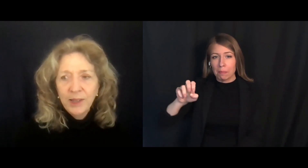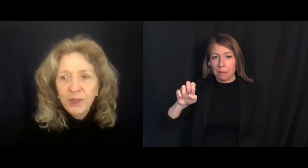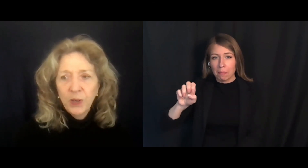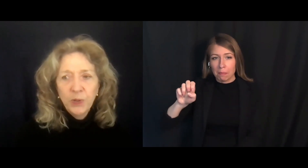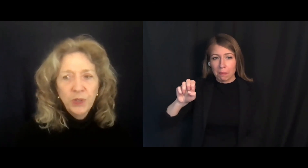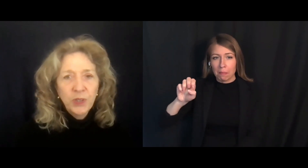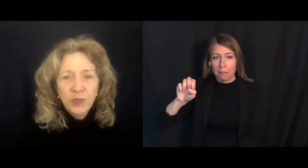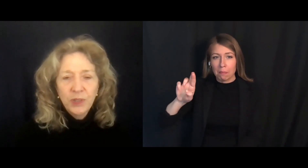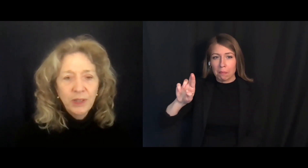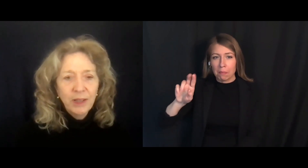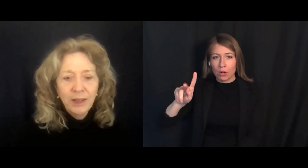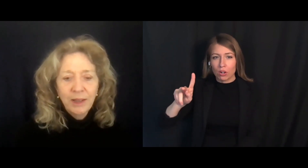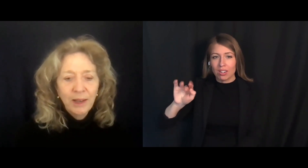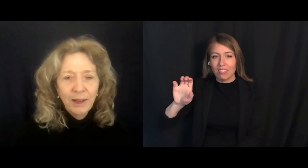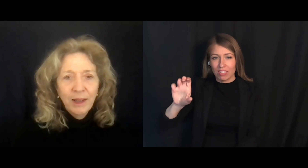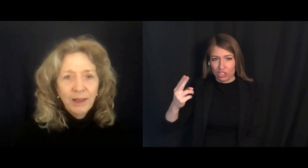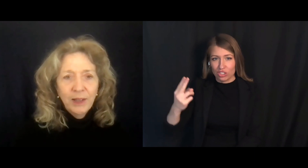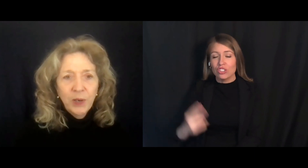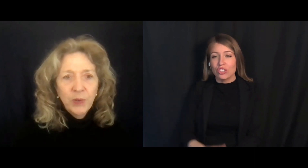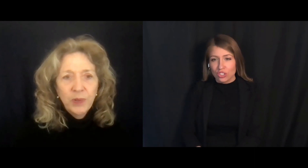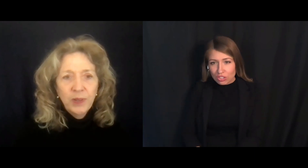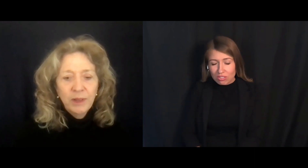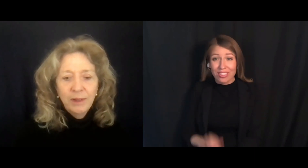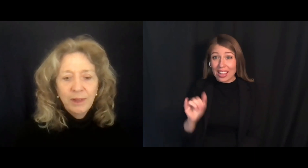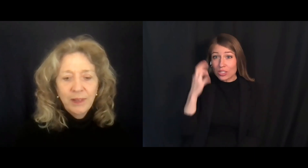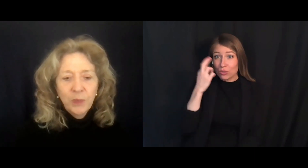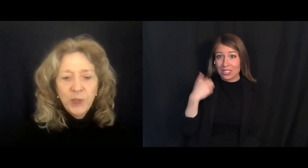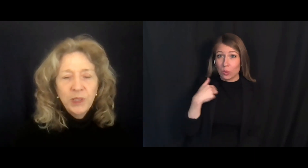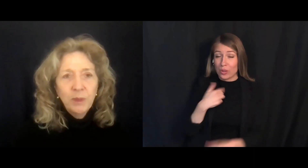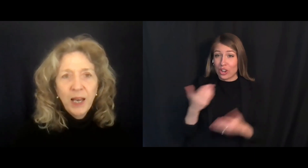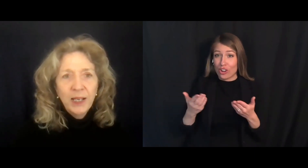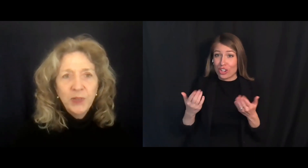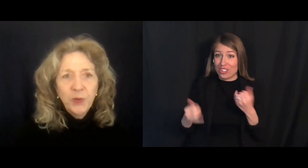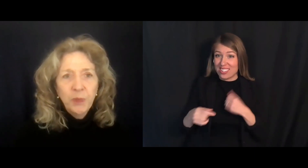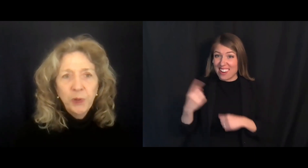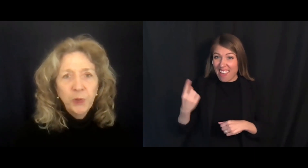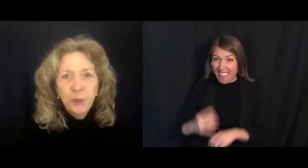So the wisdom lies from the group, from the community,